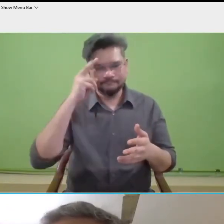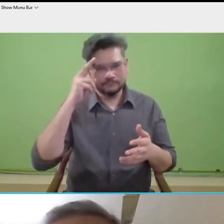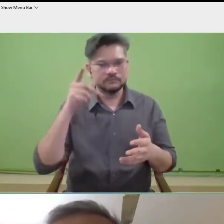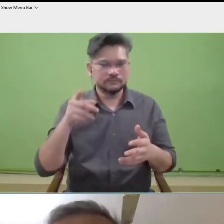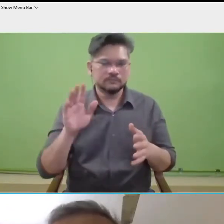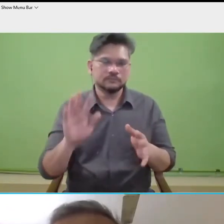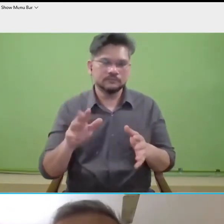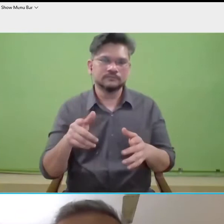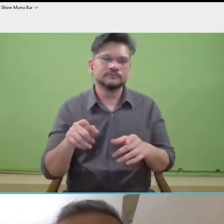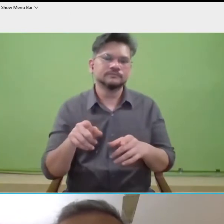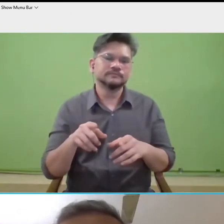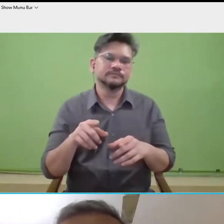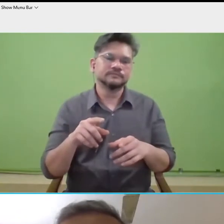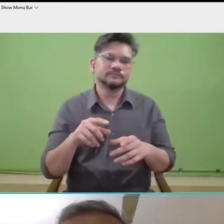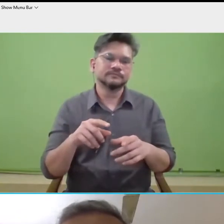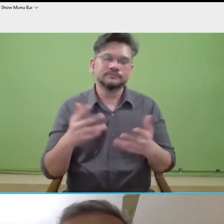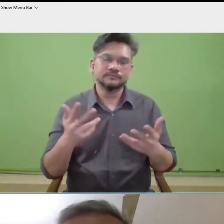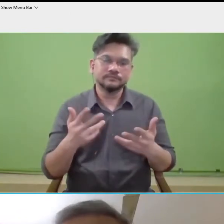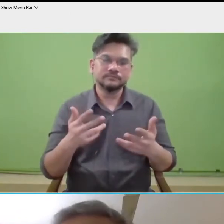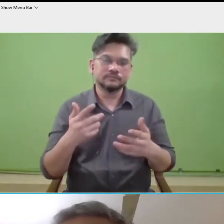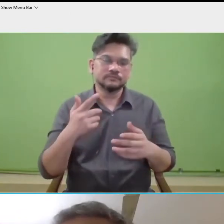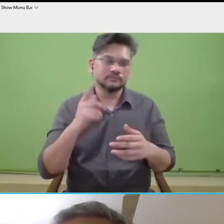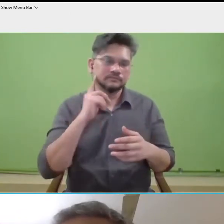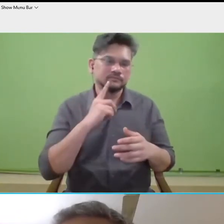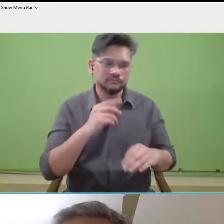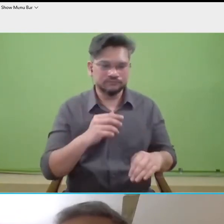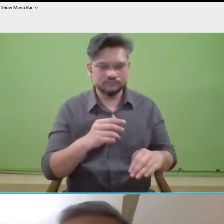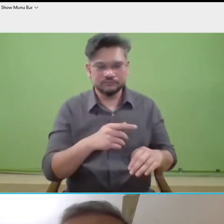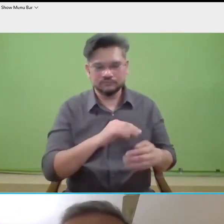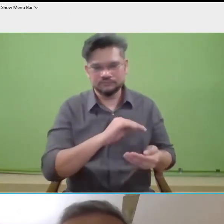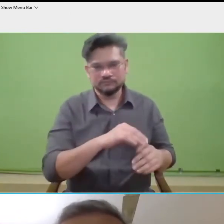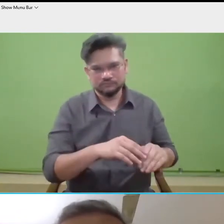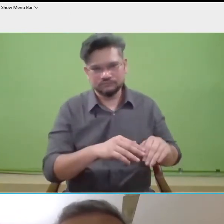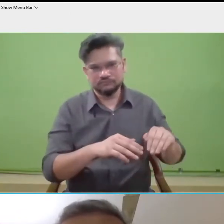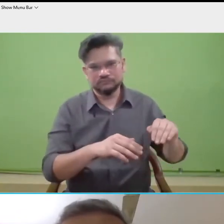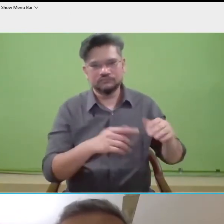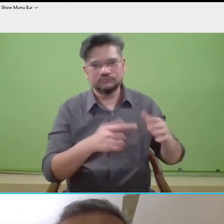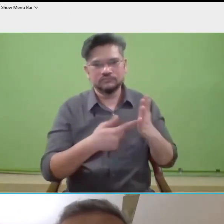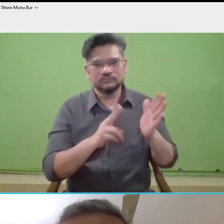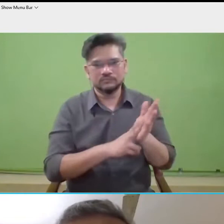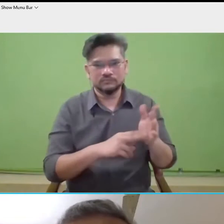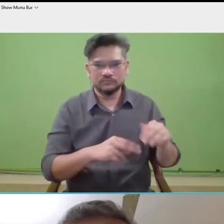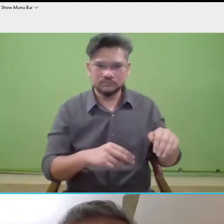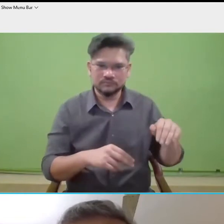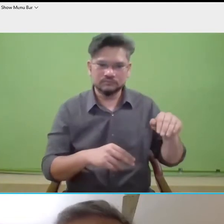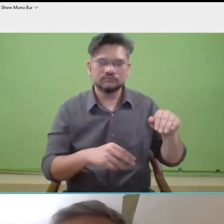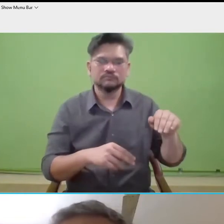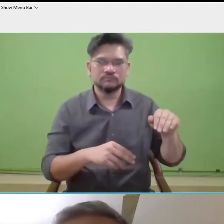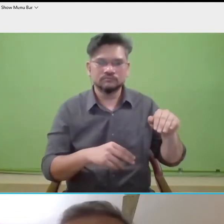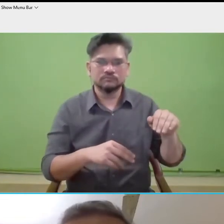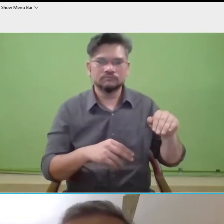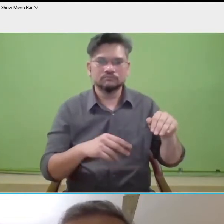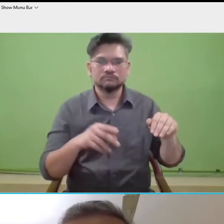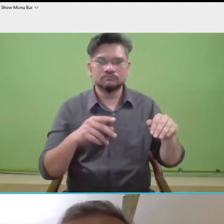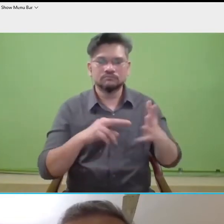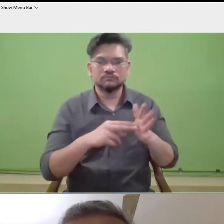let us say a deaf child growing in Tamil Nadu you will expect that child to have the same kind of